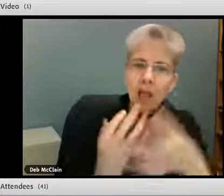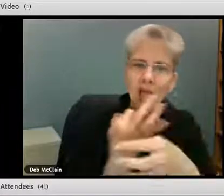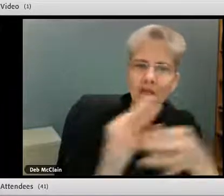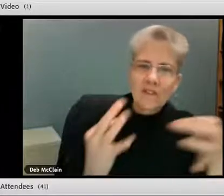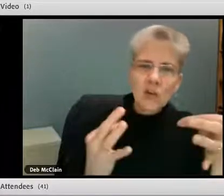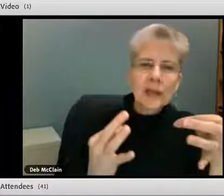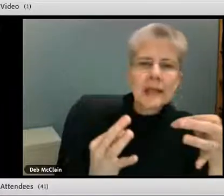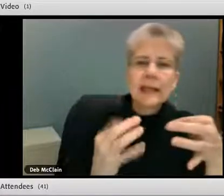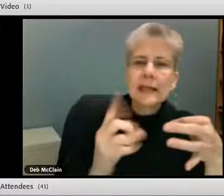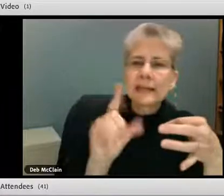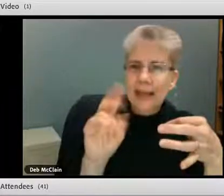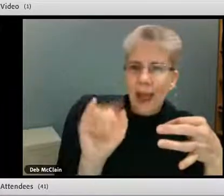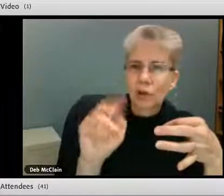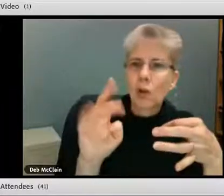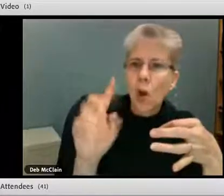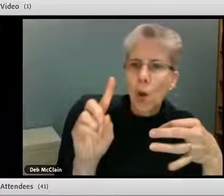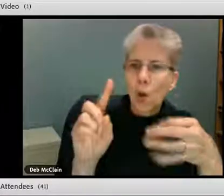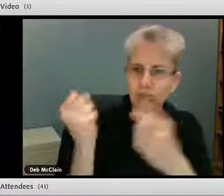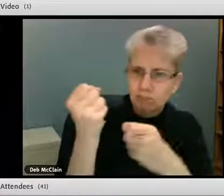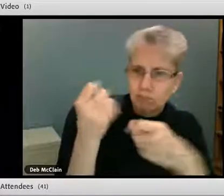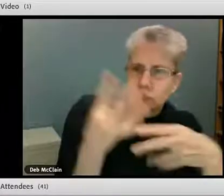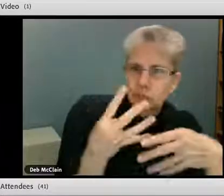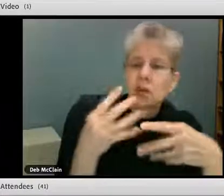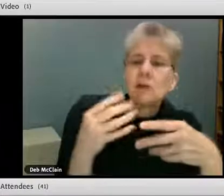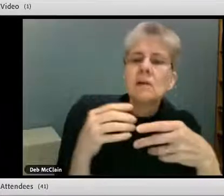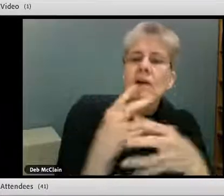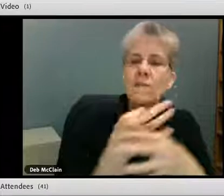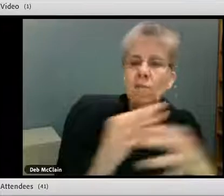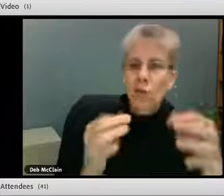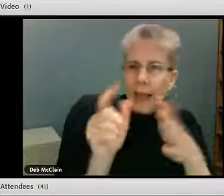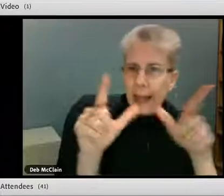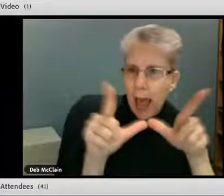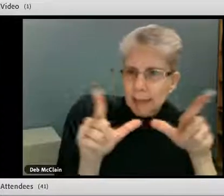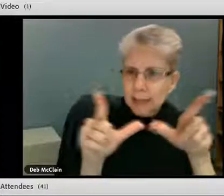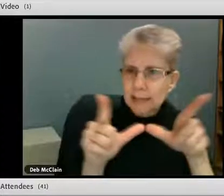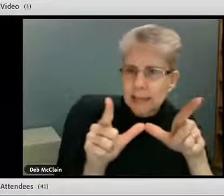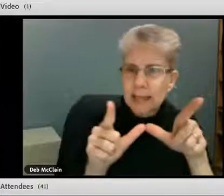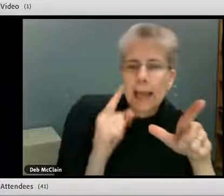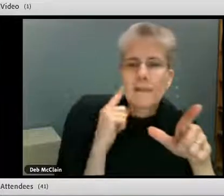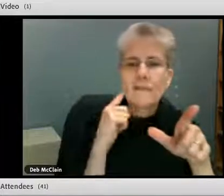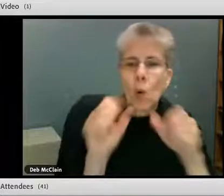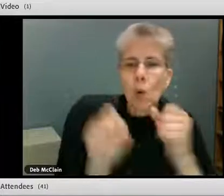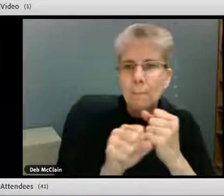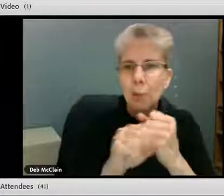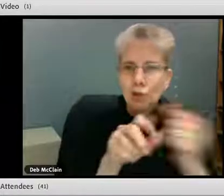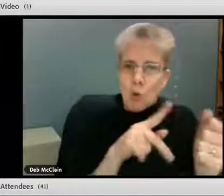That prelicensing over here, frequent personal and commercial use. You do with Pexels have to be a little more careful